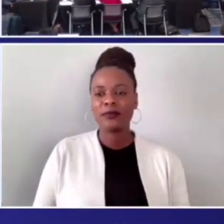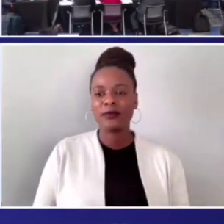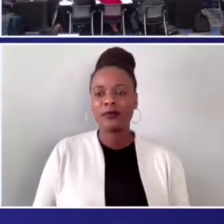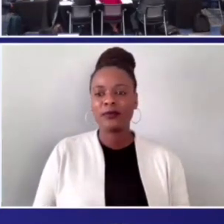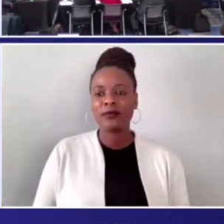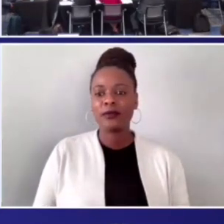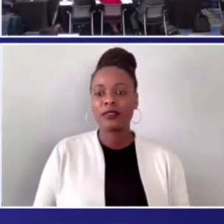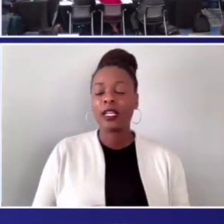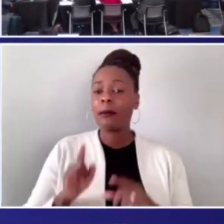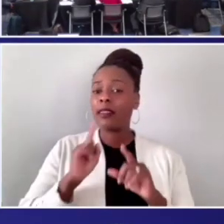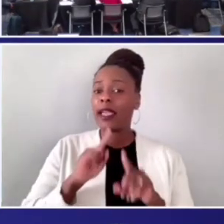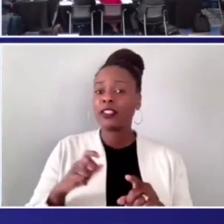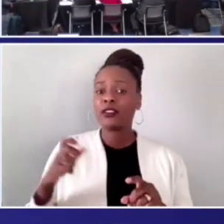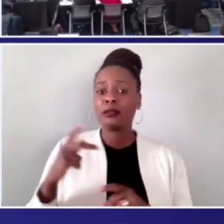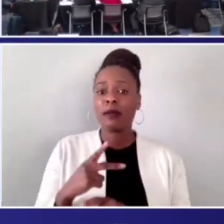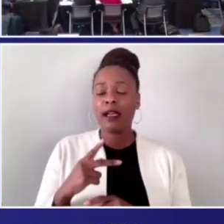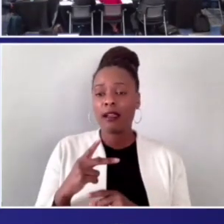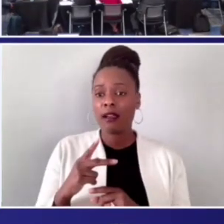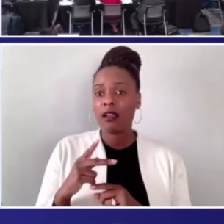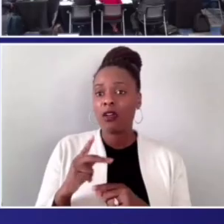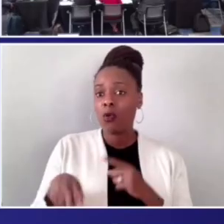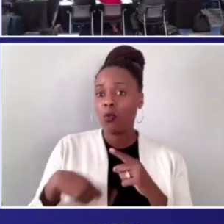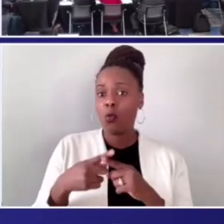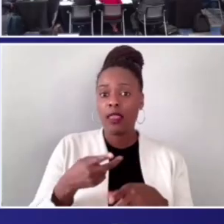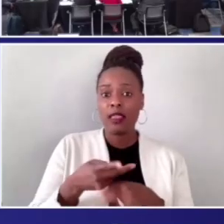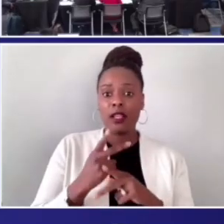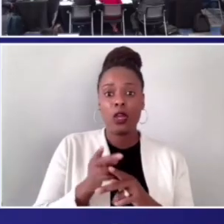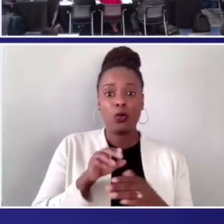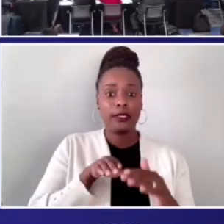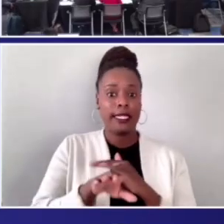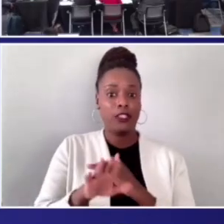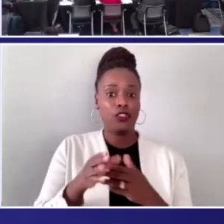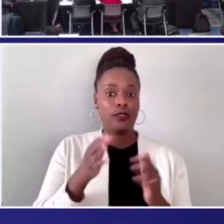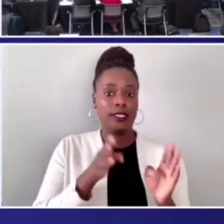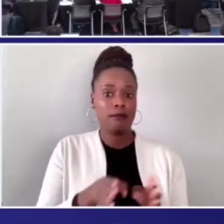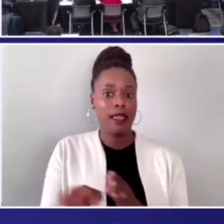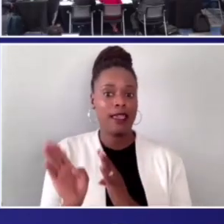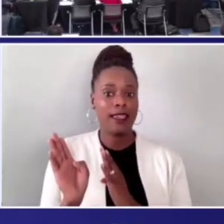goes back to it's when they when the loans entered the plan. So we would use the